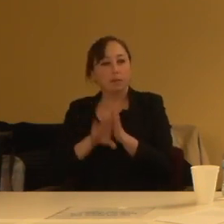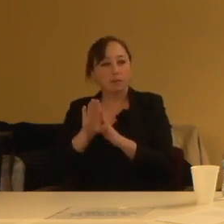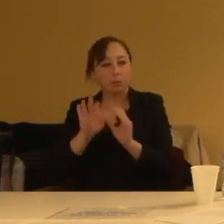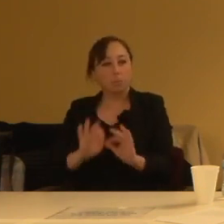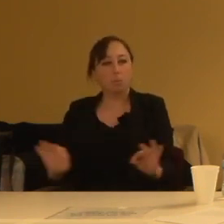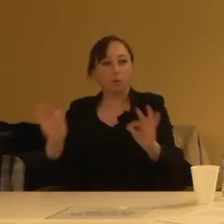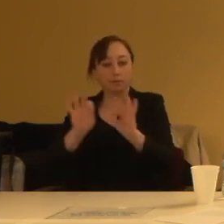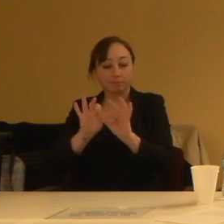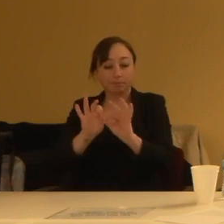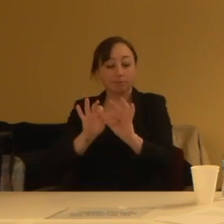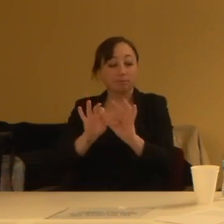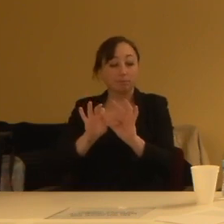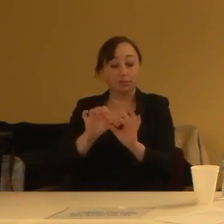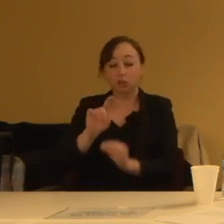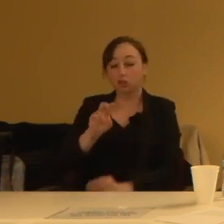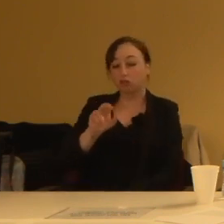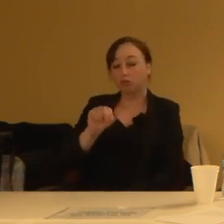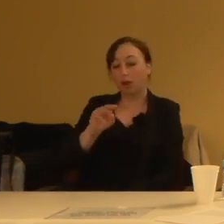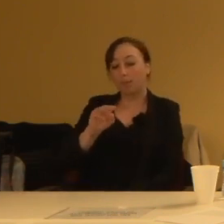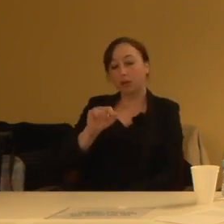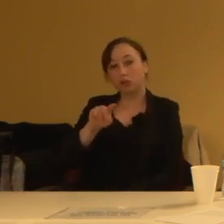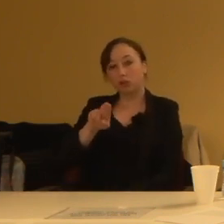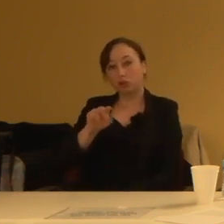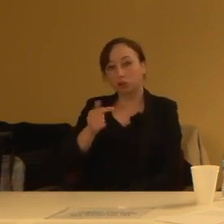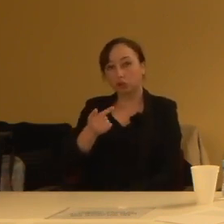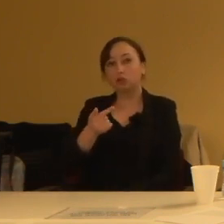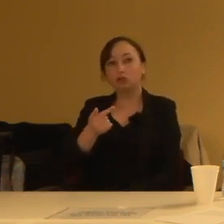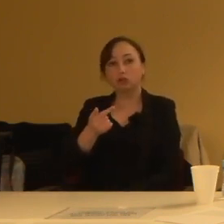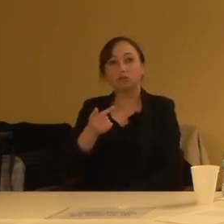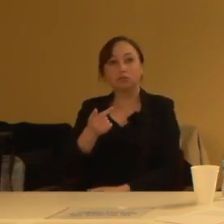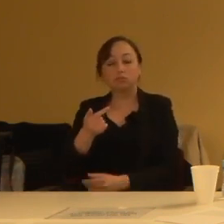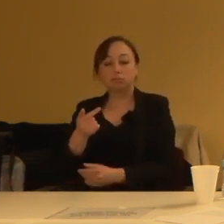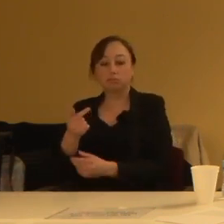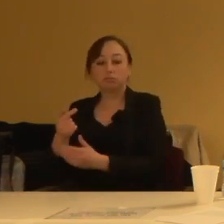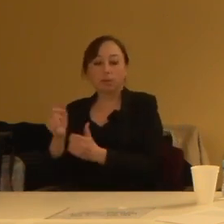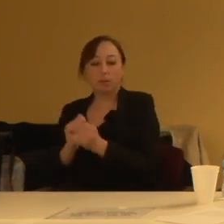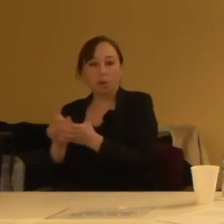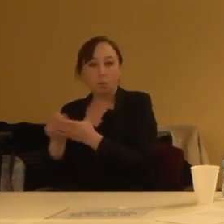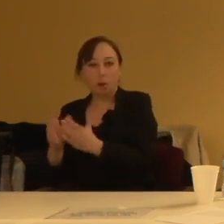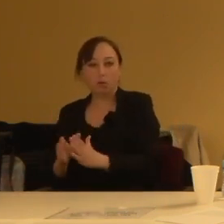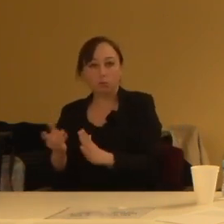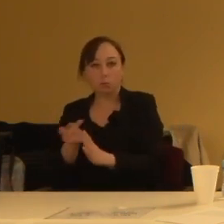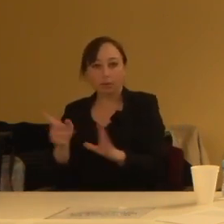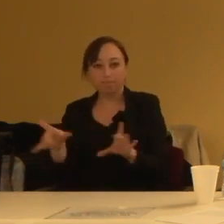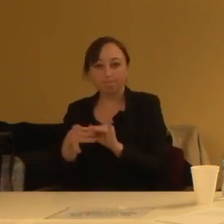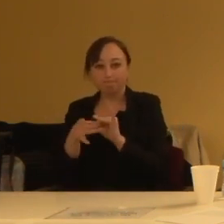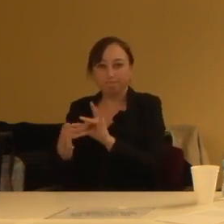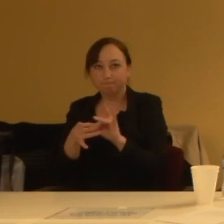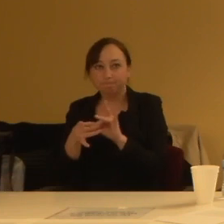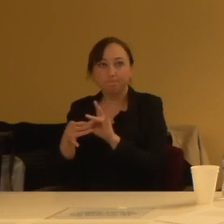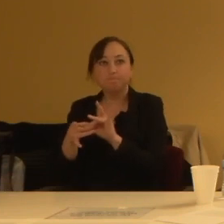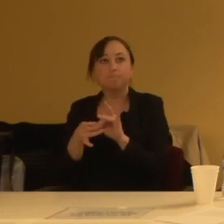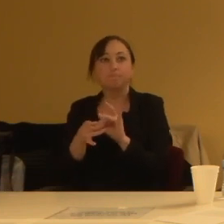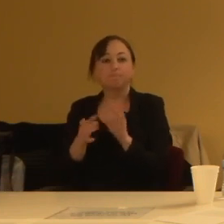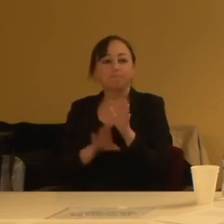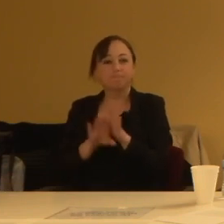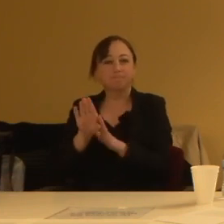the relationship that the dramaturge develops with the playwright, I'm wondering how do we, you know,